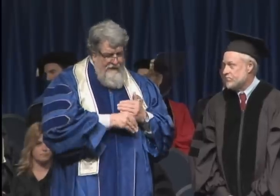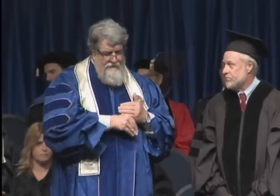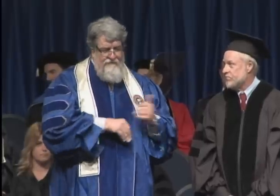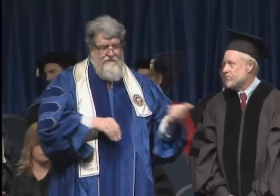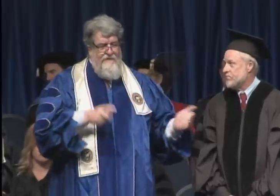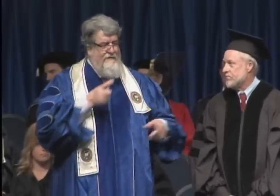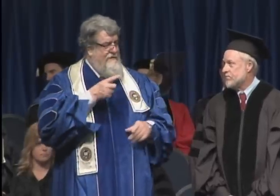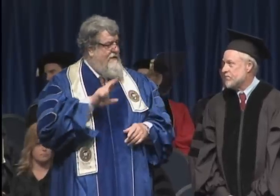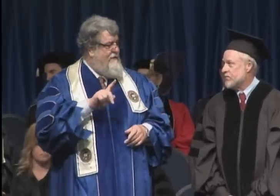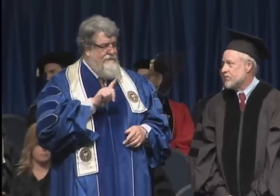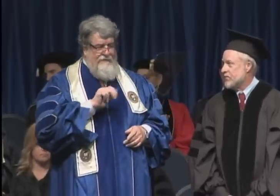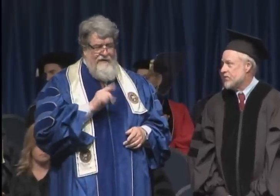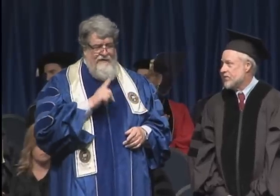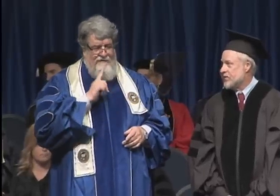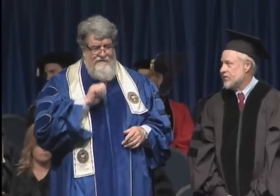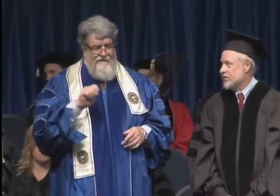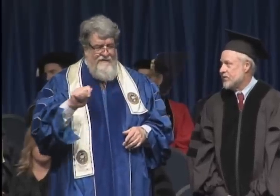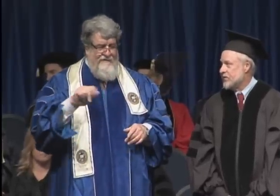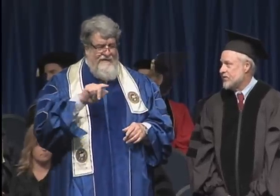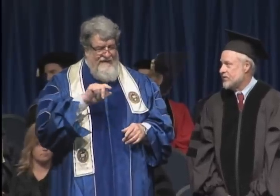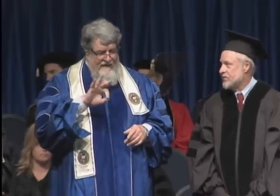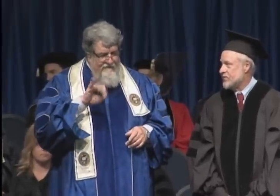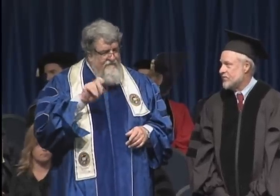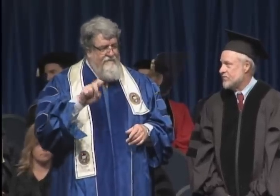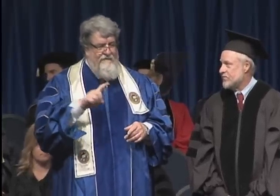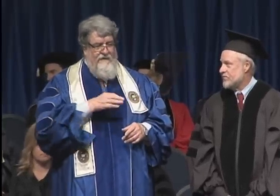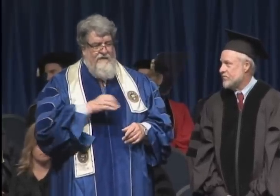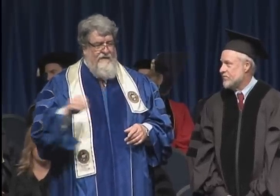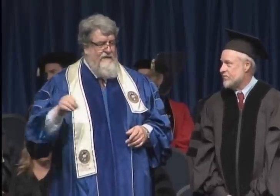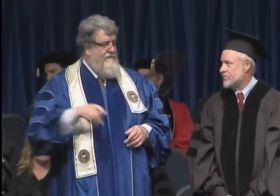In addition, Dr. Lang is a gifted and prolific writer